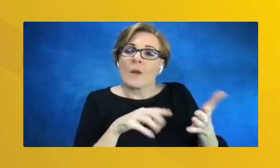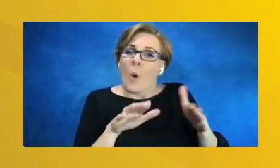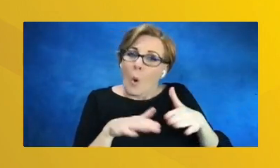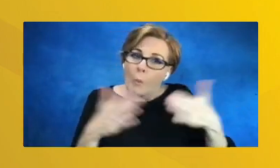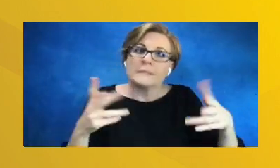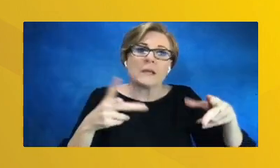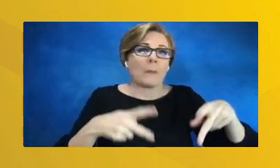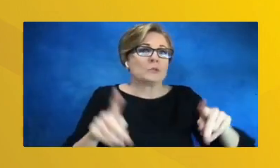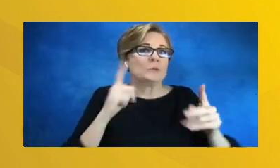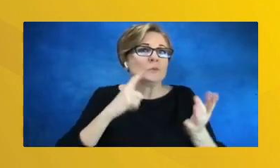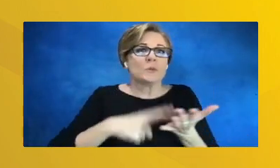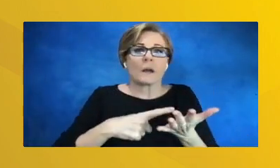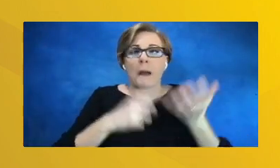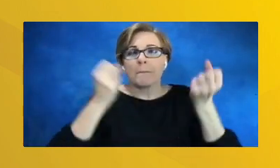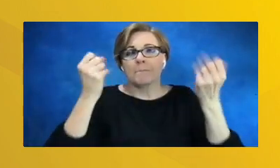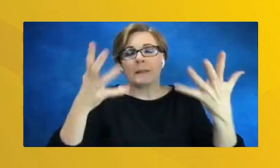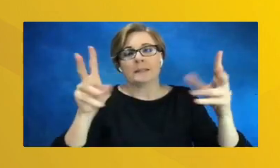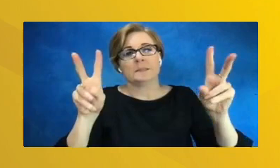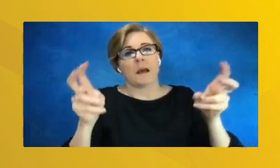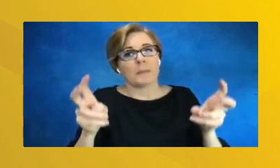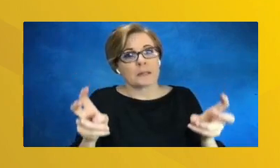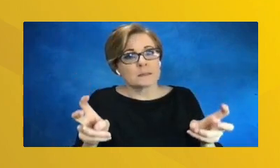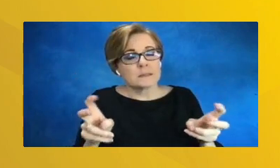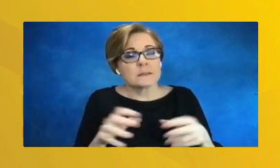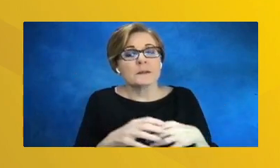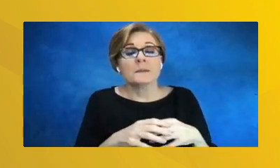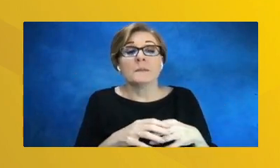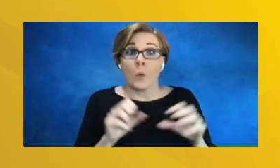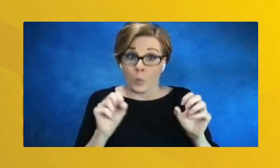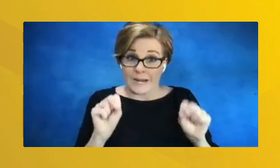It gives an opportunity for some really close looking at some of the details.